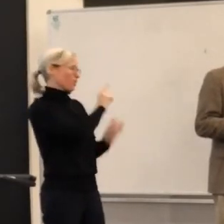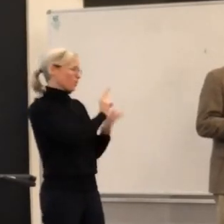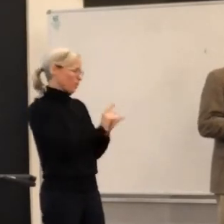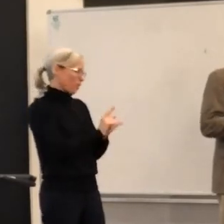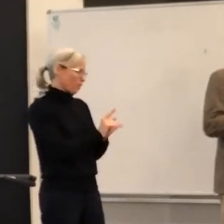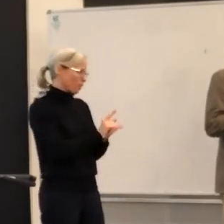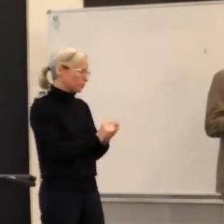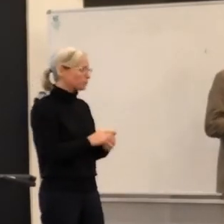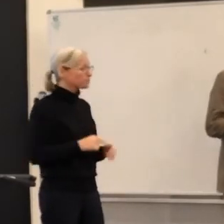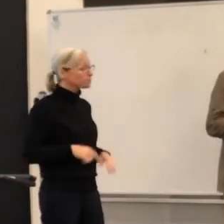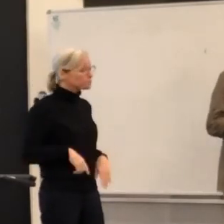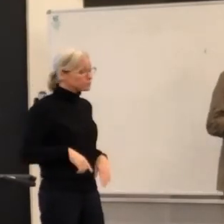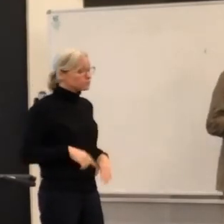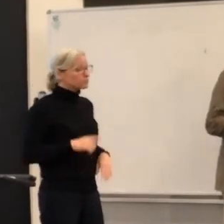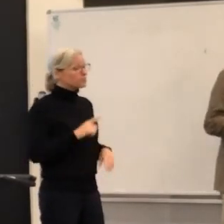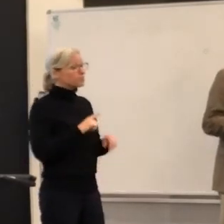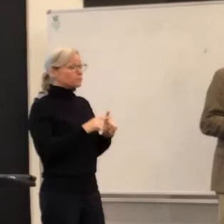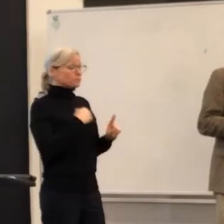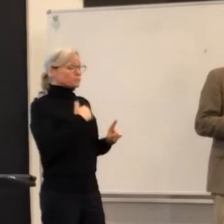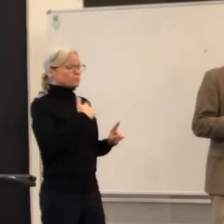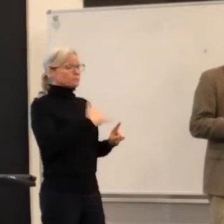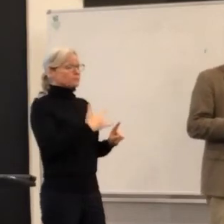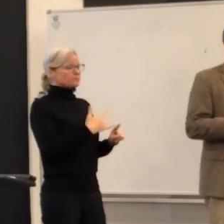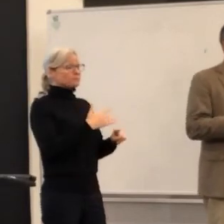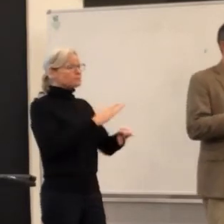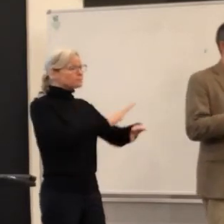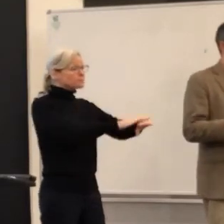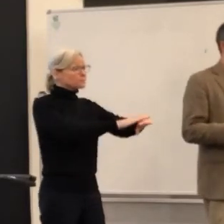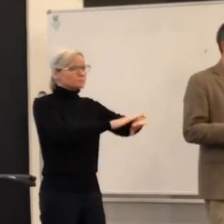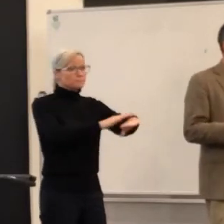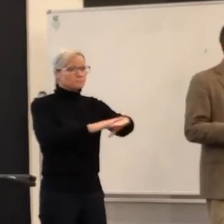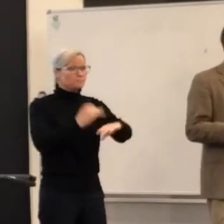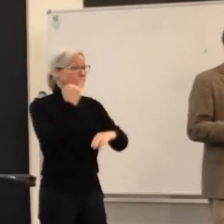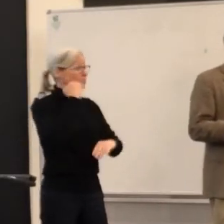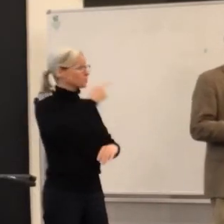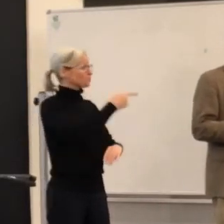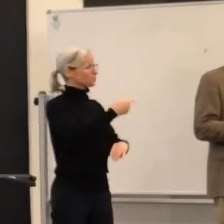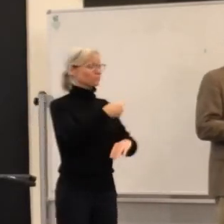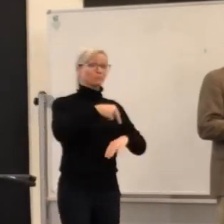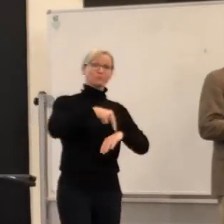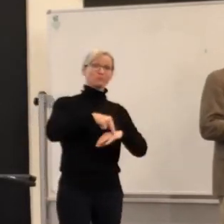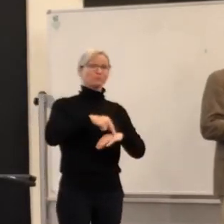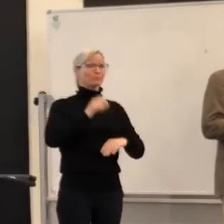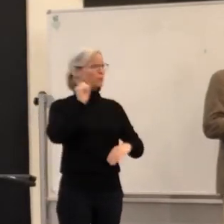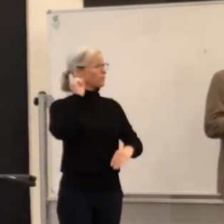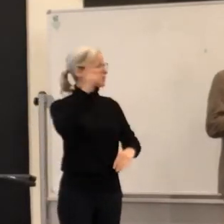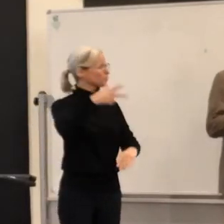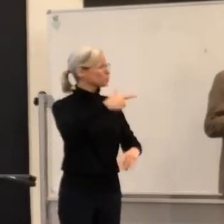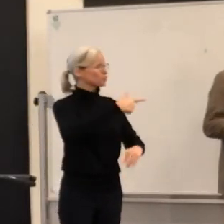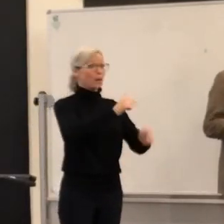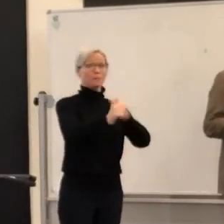What I would always advise people before going into a competition, and I know that the amount of effort